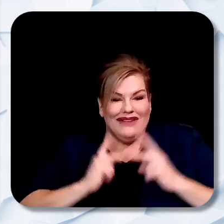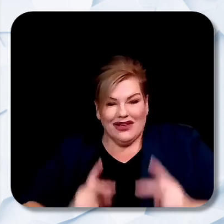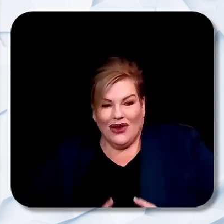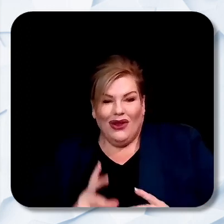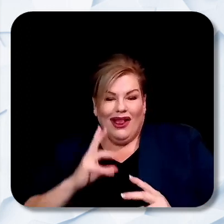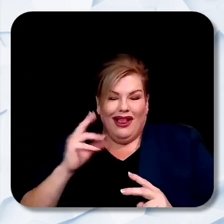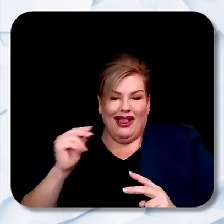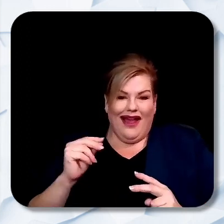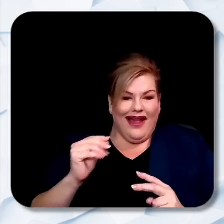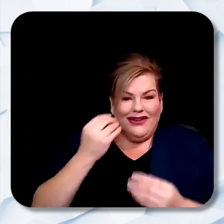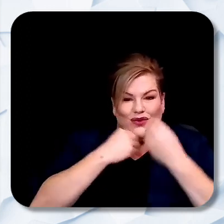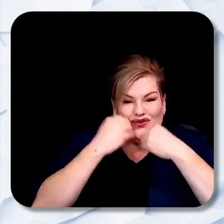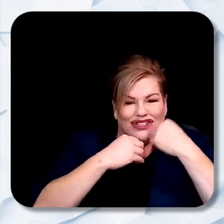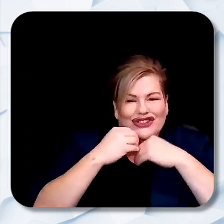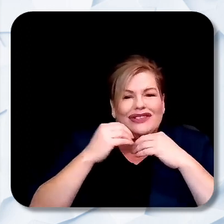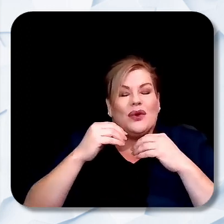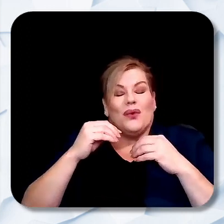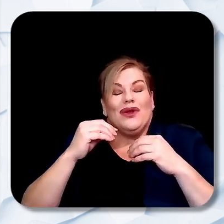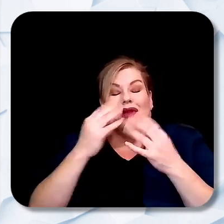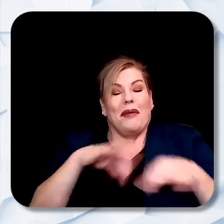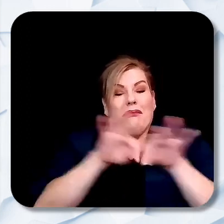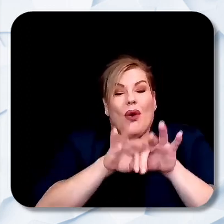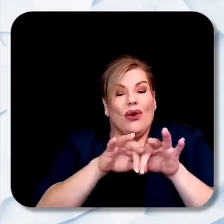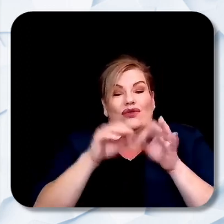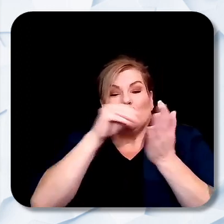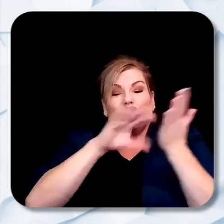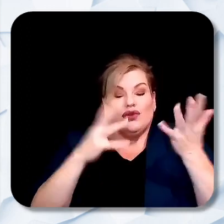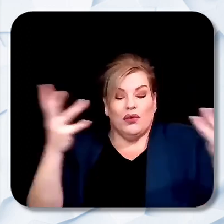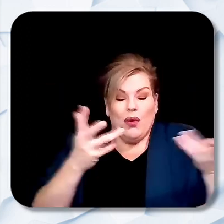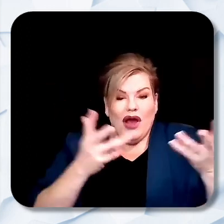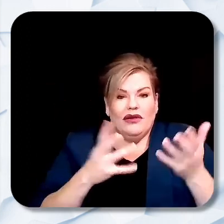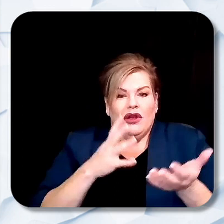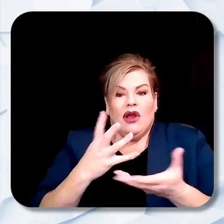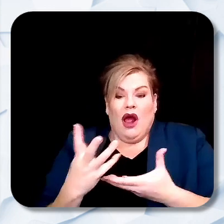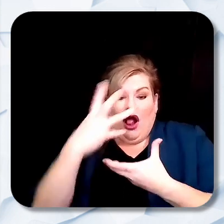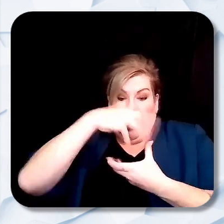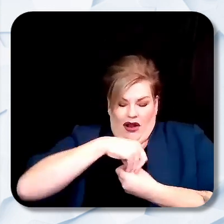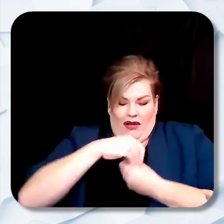efforts are skill based and they're really taking the time to support the skilled development of